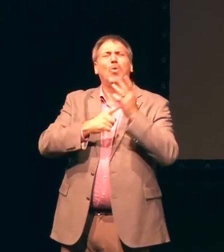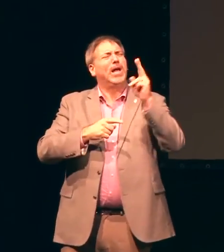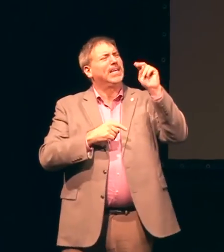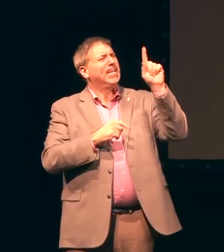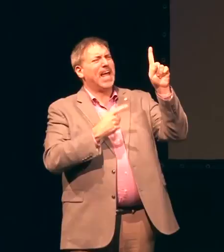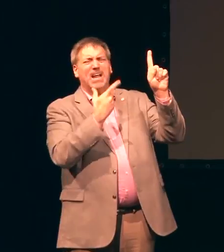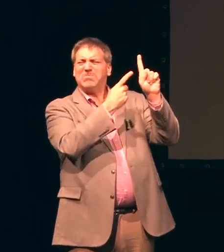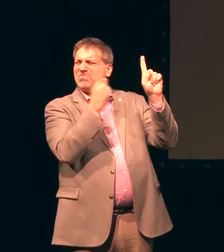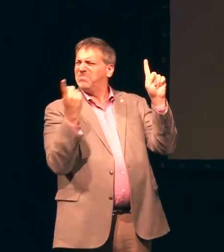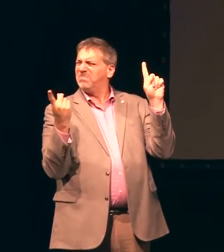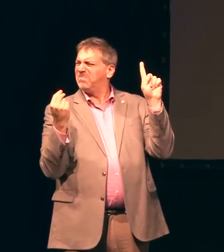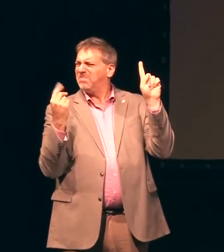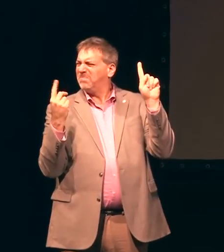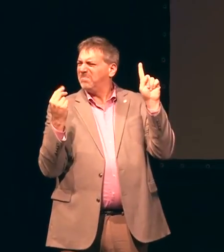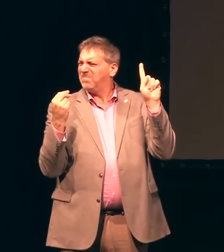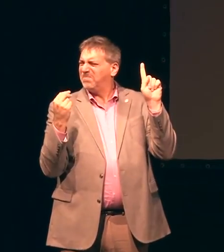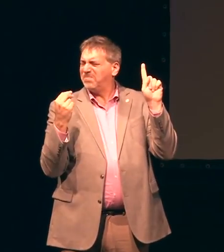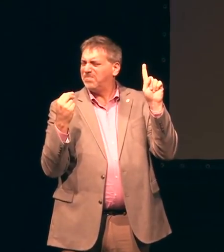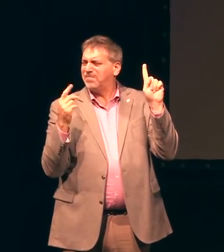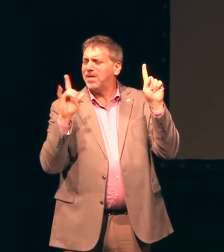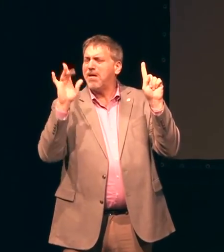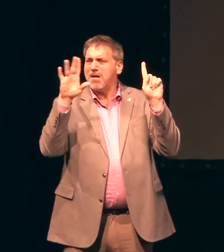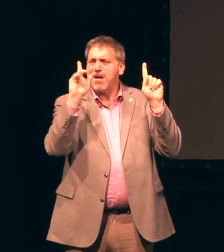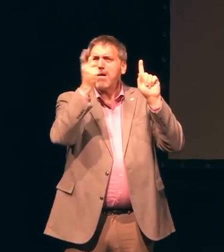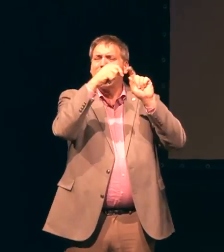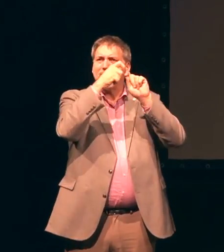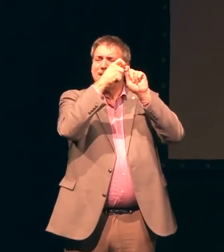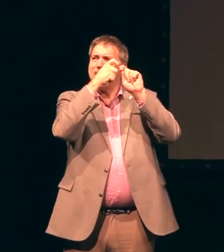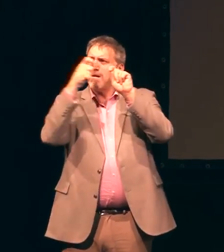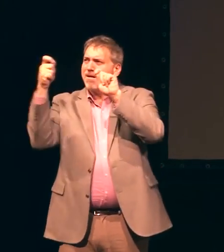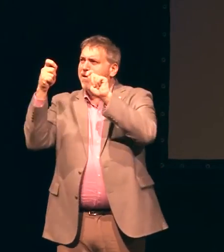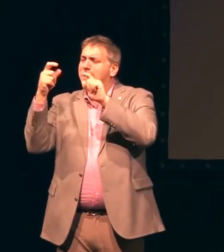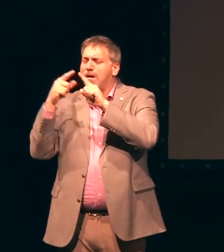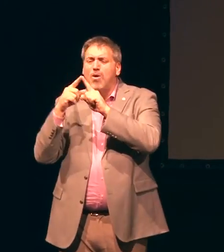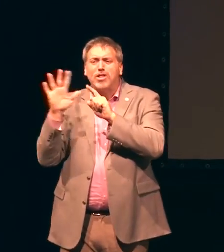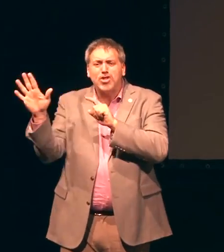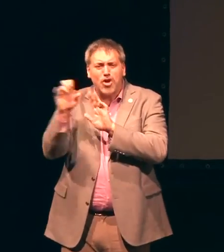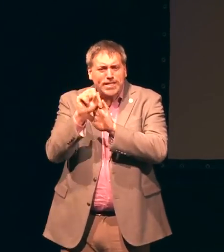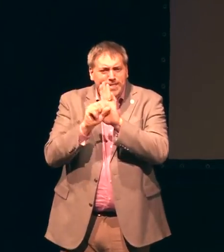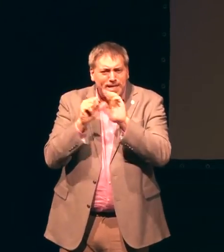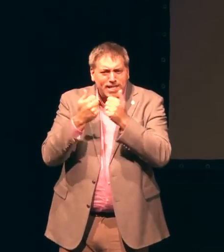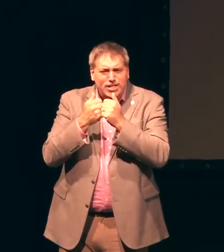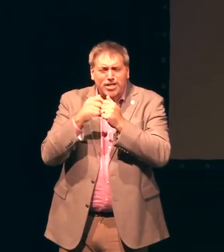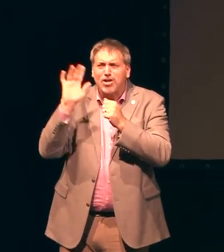you an idea of what we do. And how that tys into